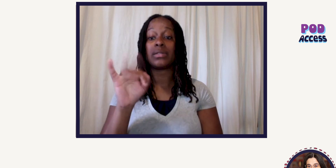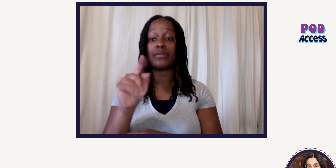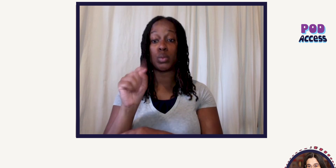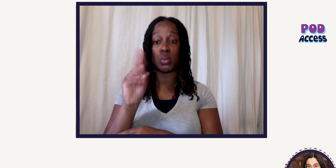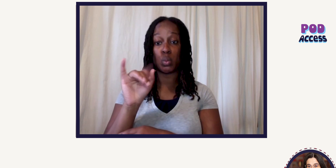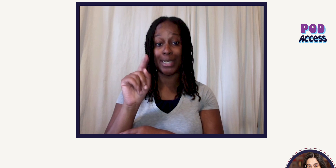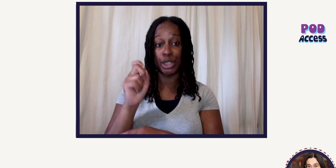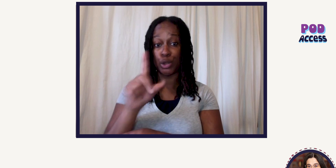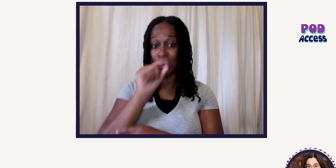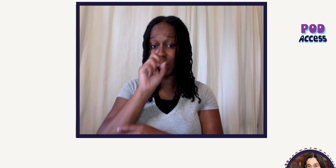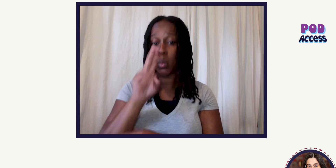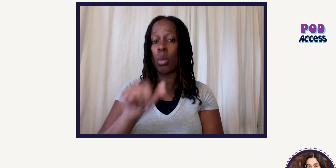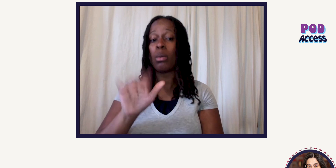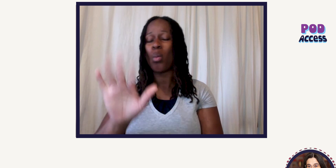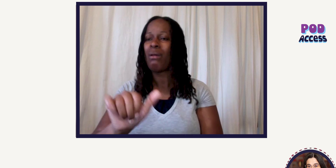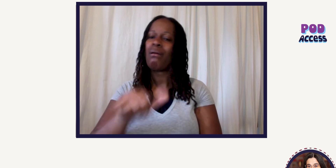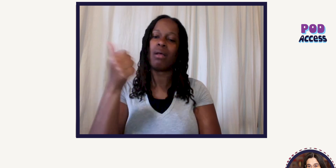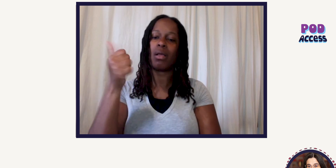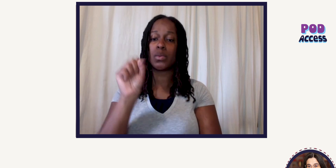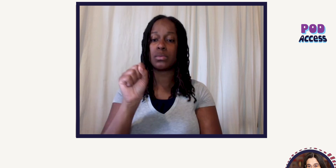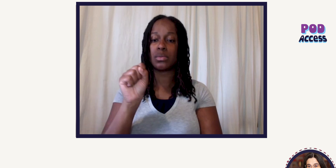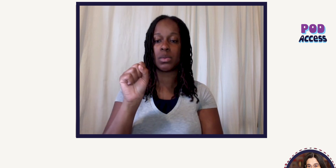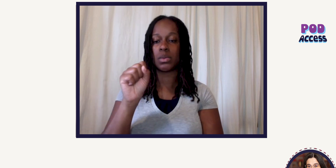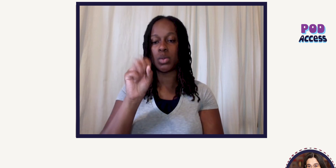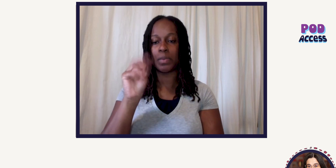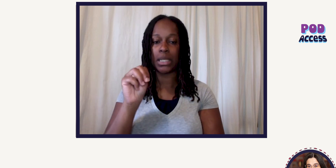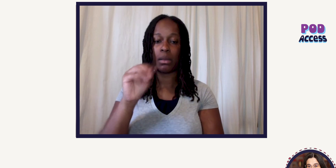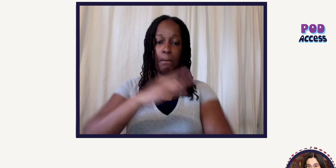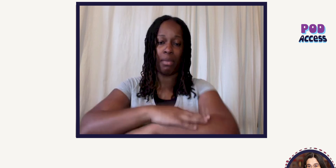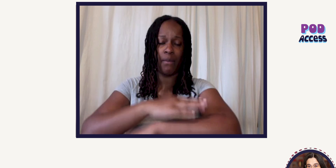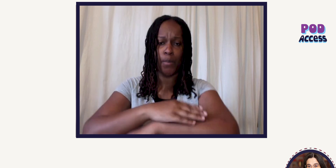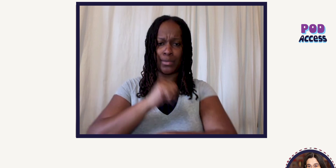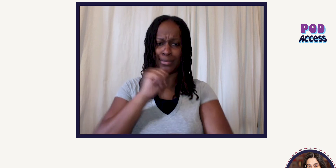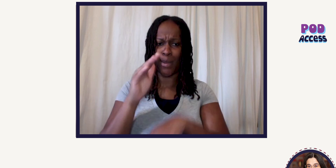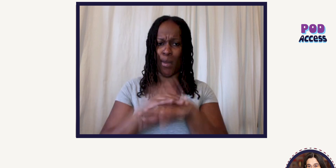But if Twitter or your other social platforms aren’t even on the top ten, it sounds like they’re not clicking through.